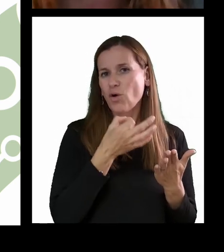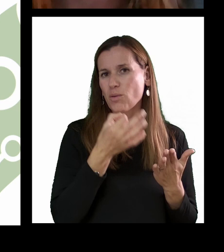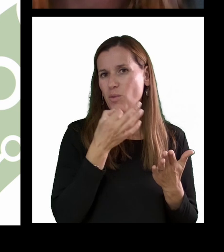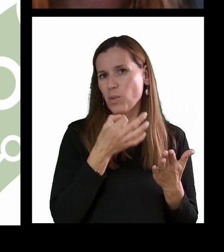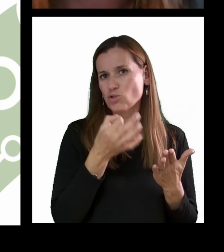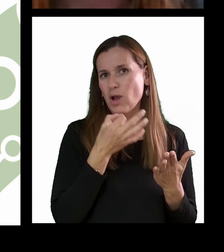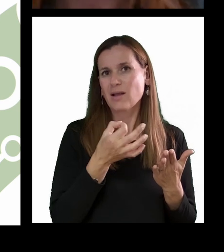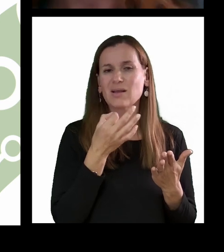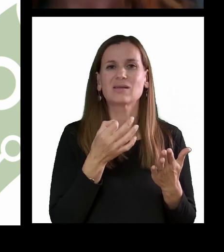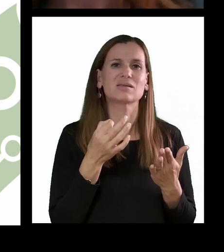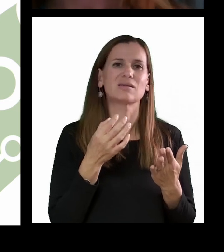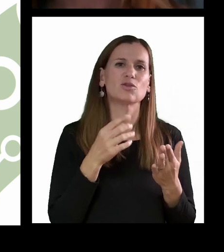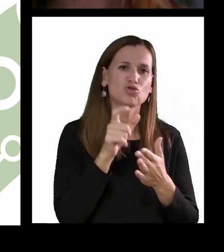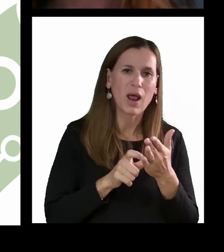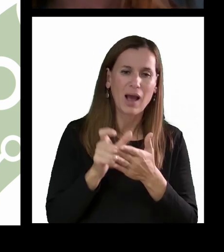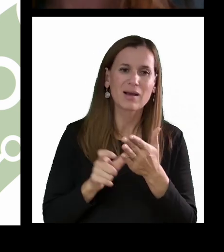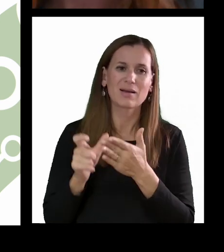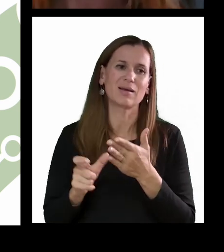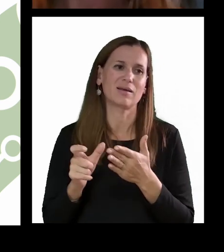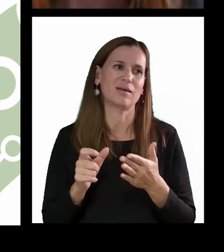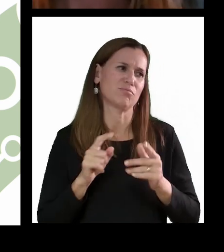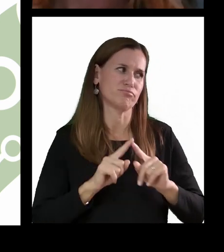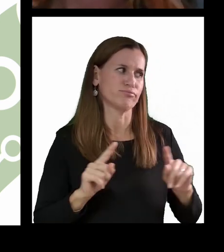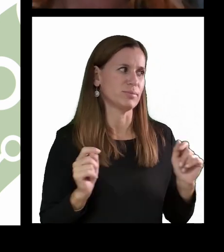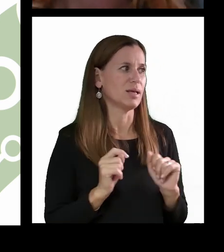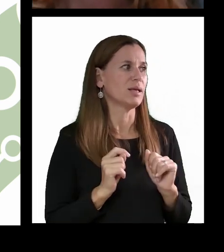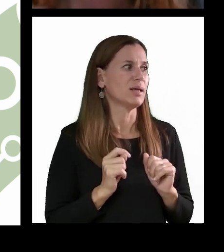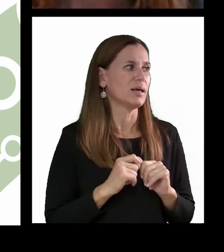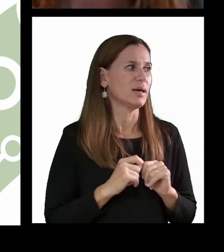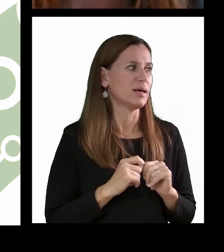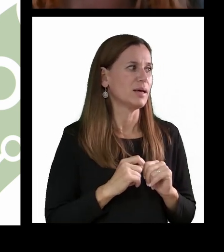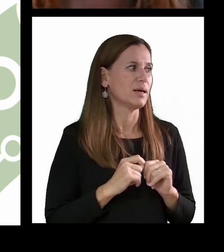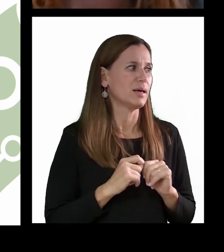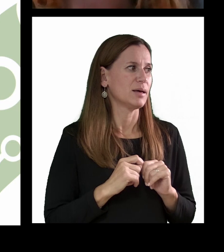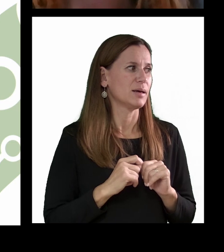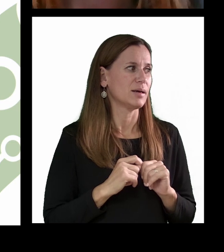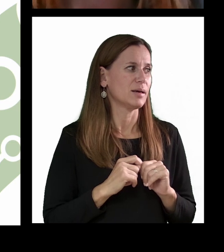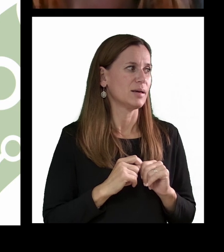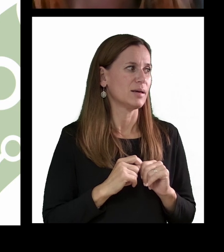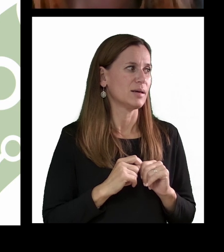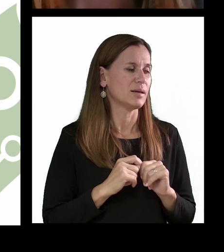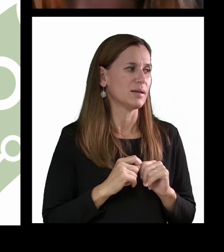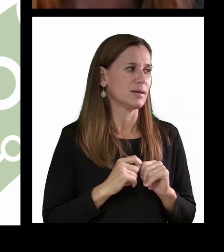what you prefer. And secondly, our online platform and database has been created.